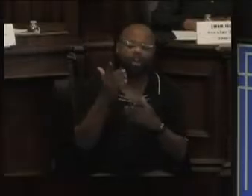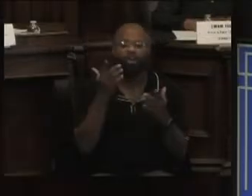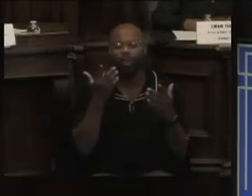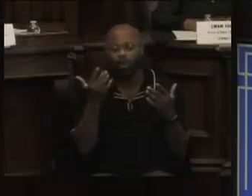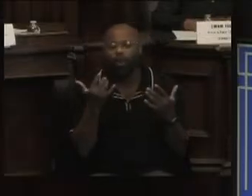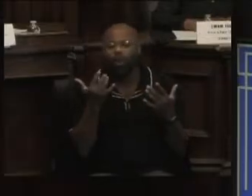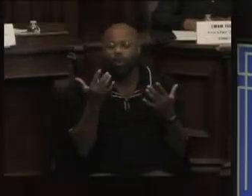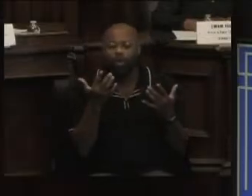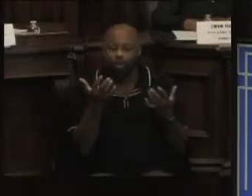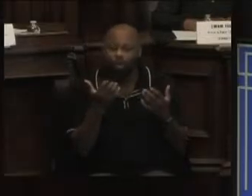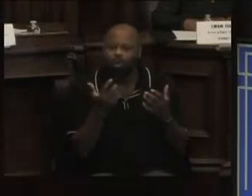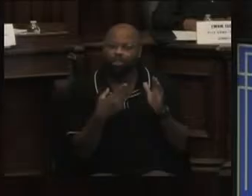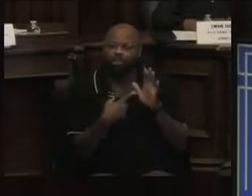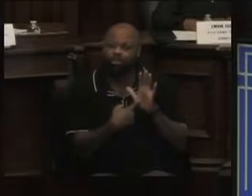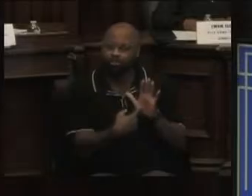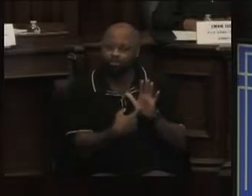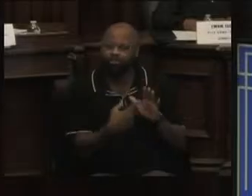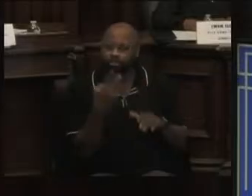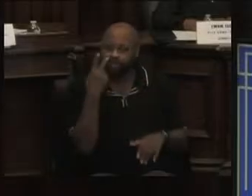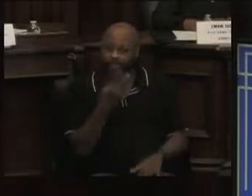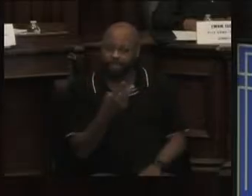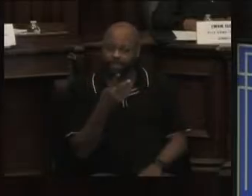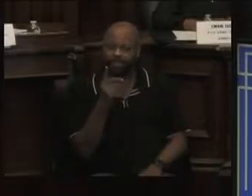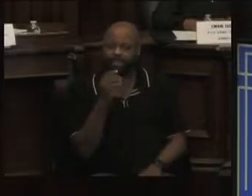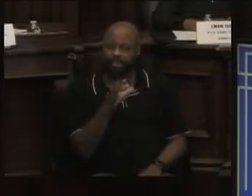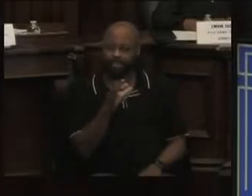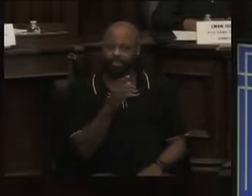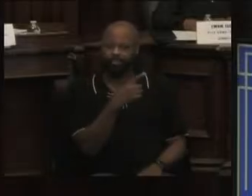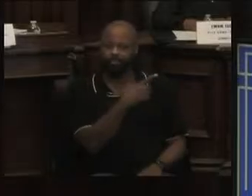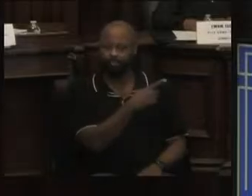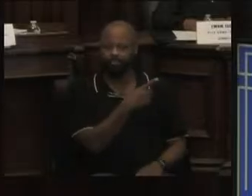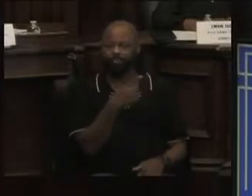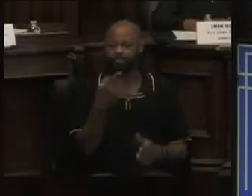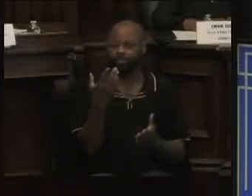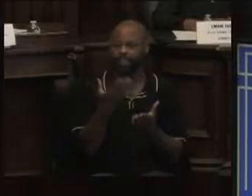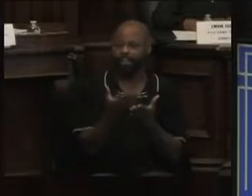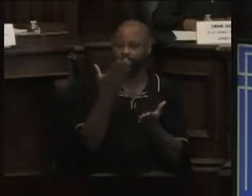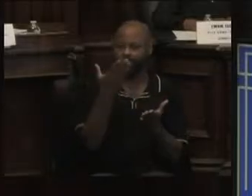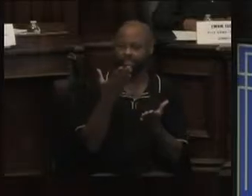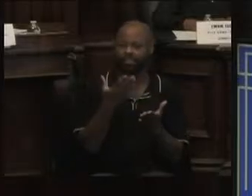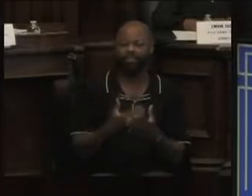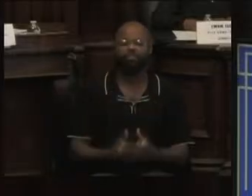couple of weeks or in July, we